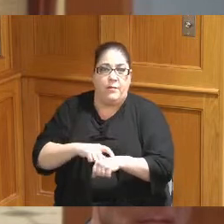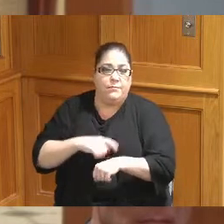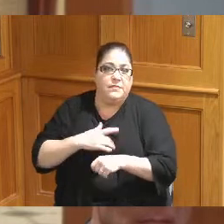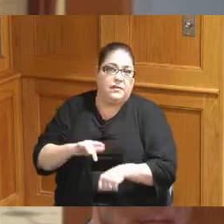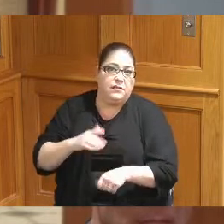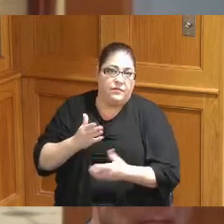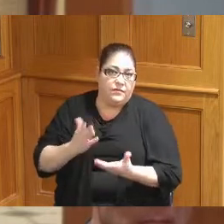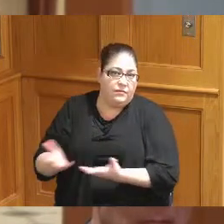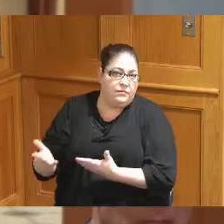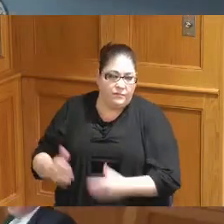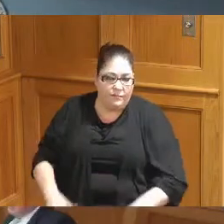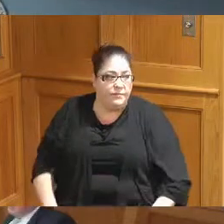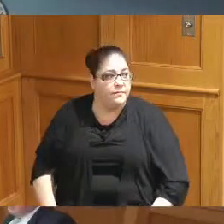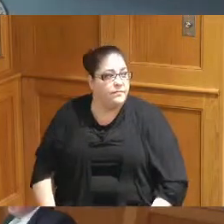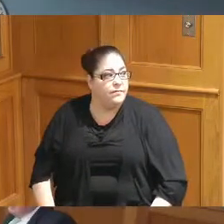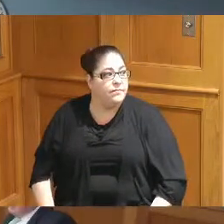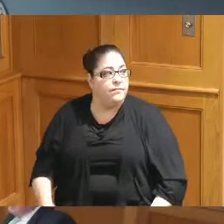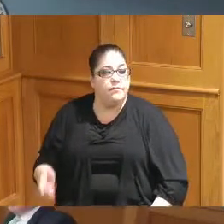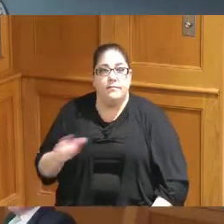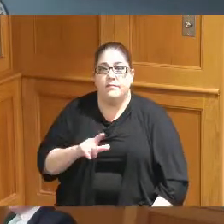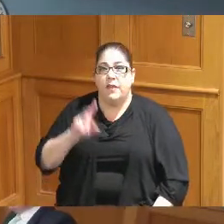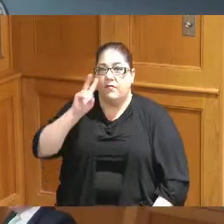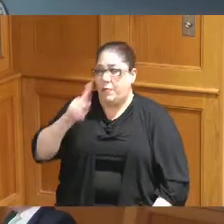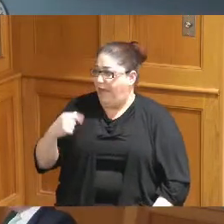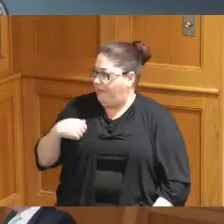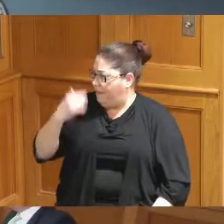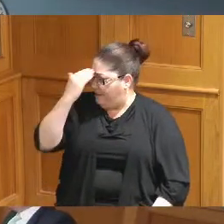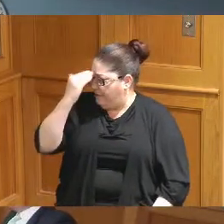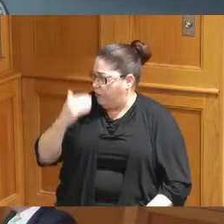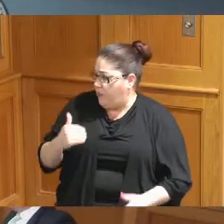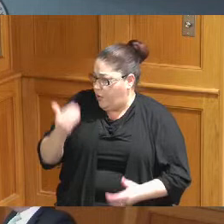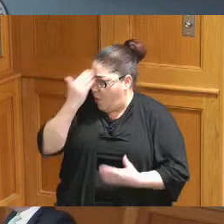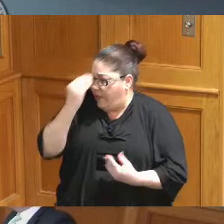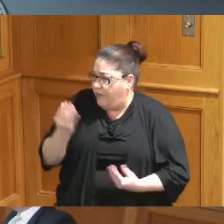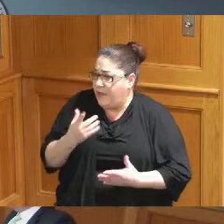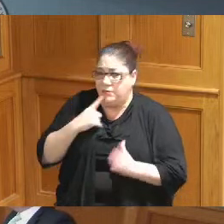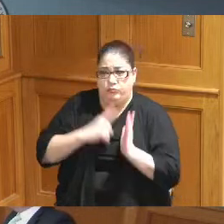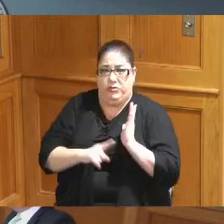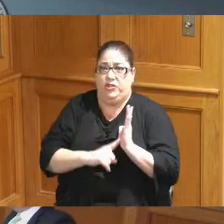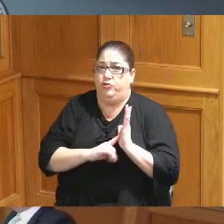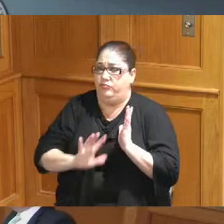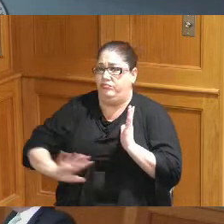okay I mean I feel like we've got the information I mean we did a bunch of research back then and